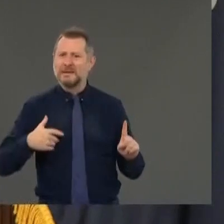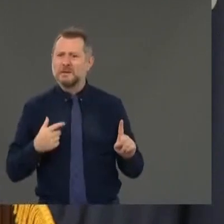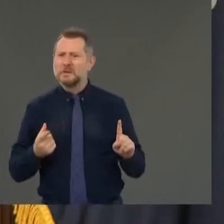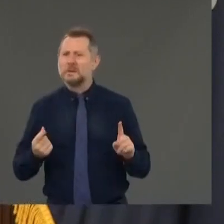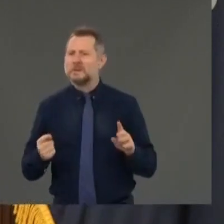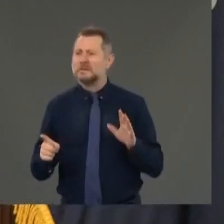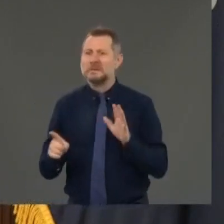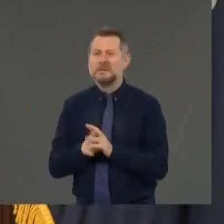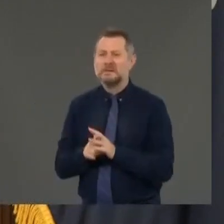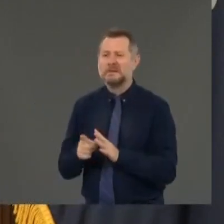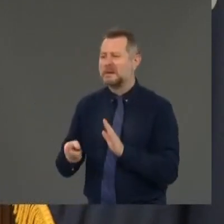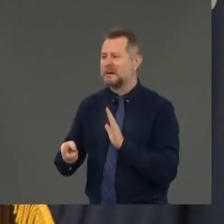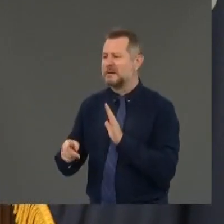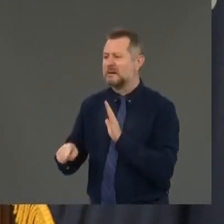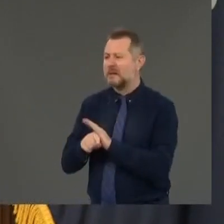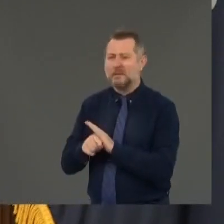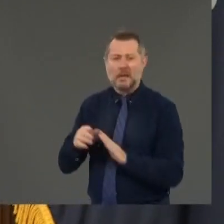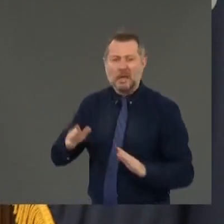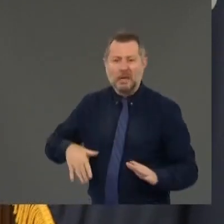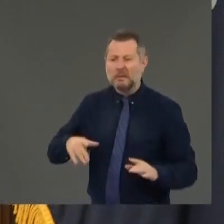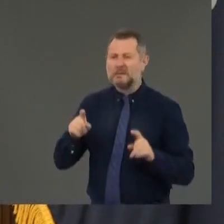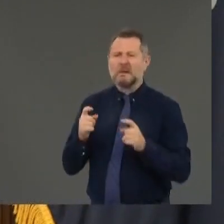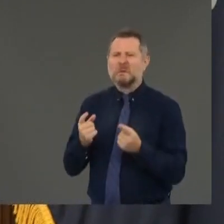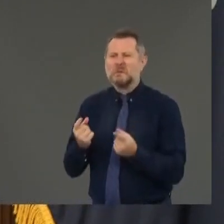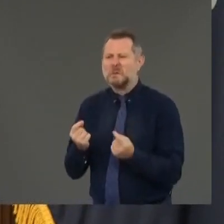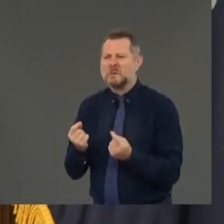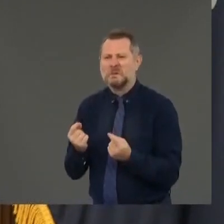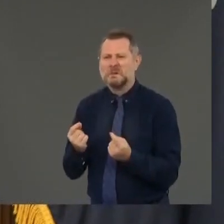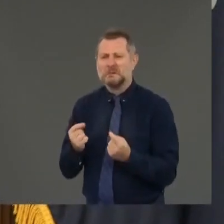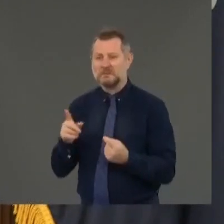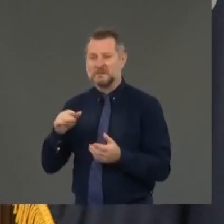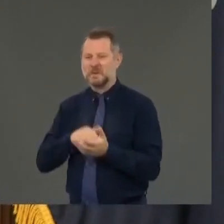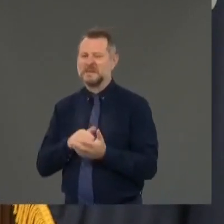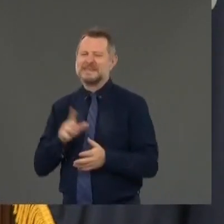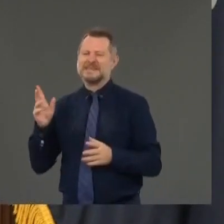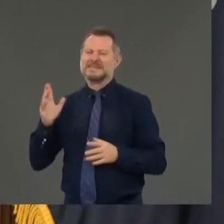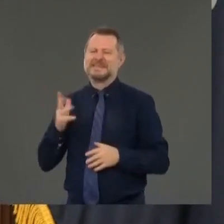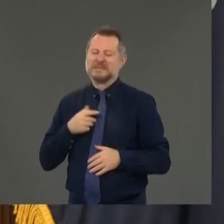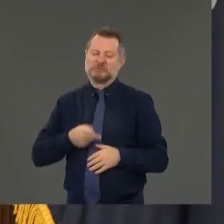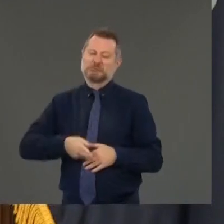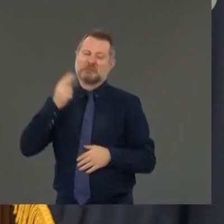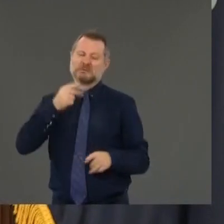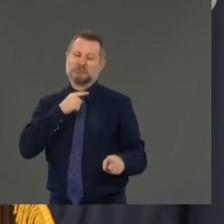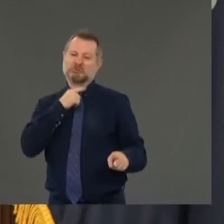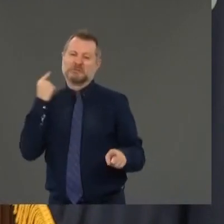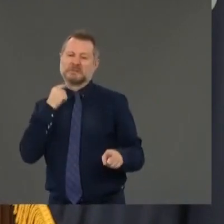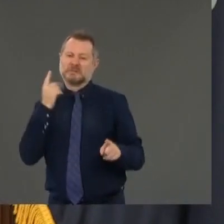CONTAGIOUS, THEY ARE JUST NOT